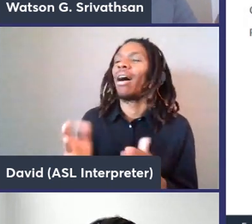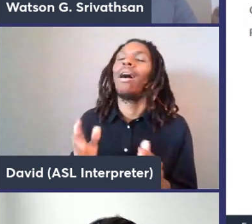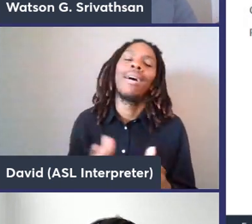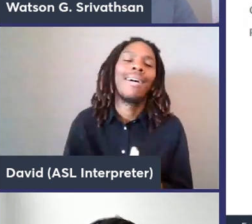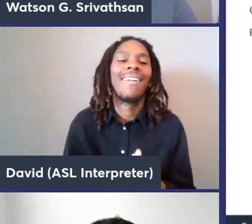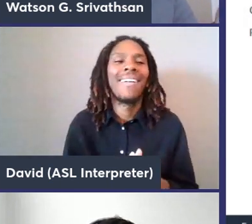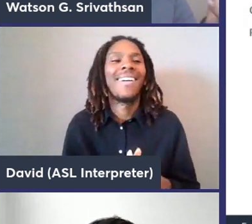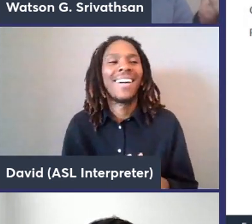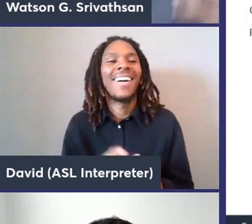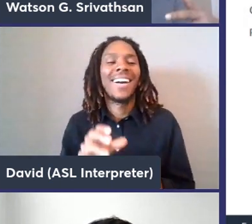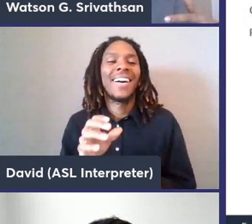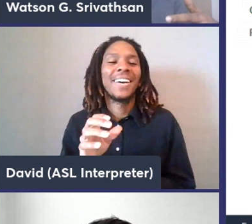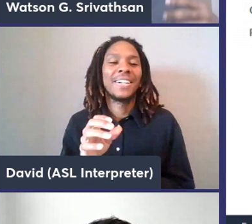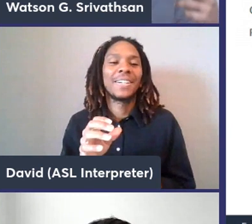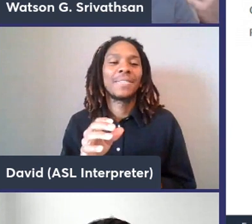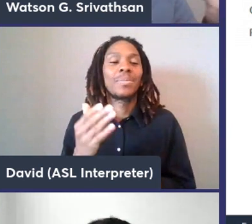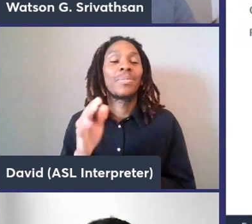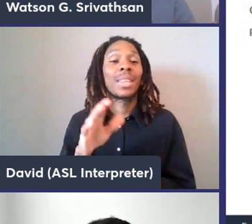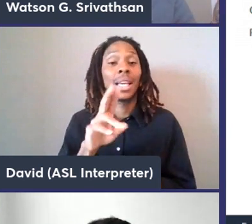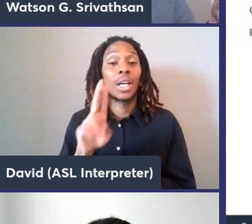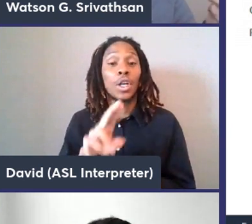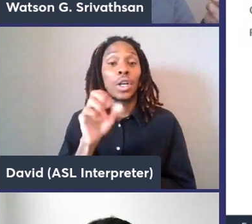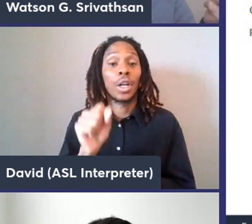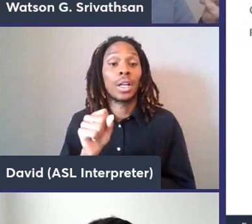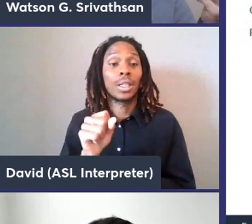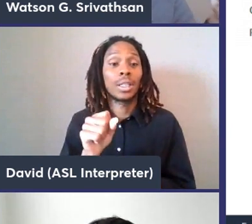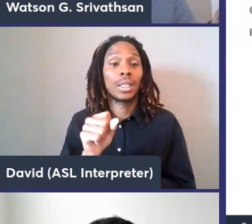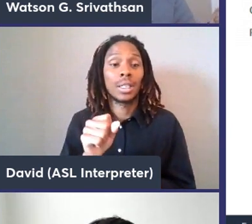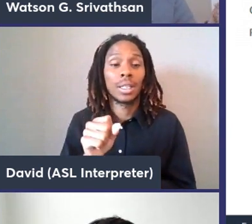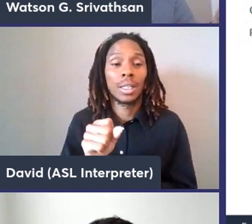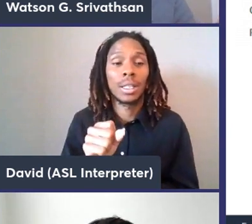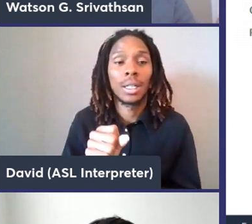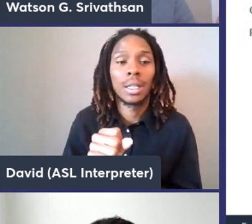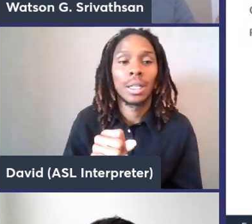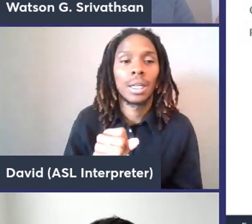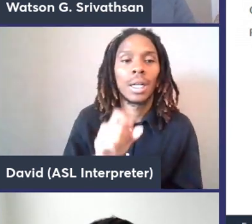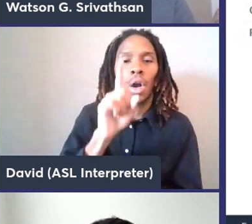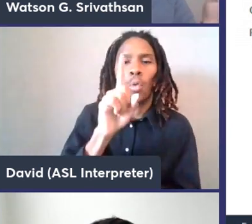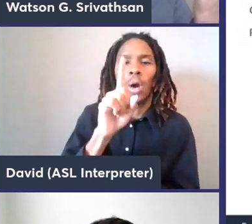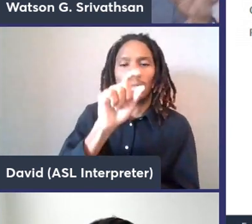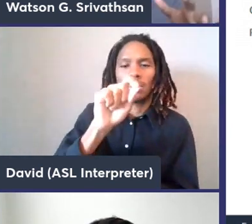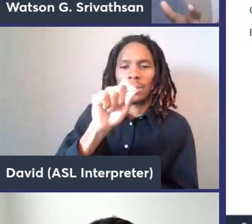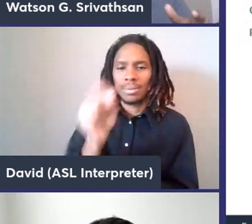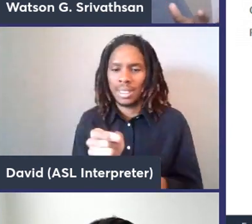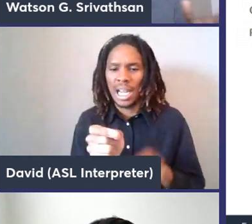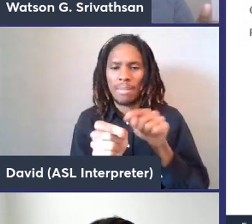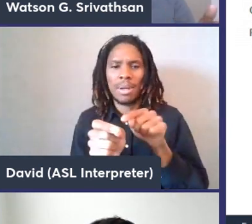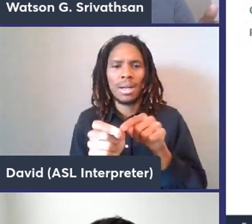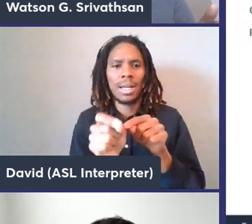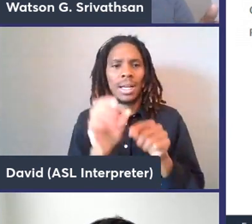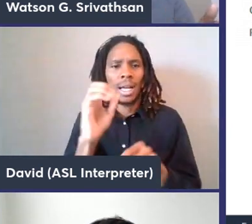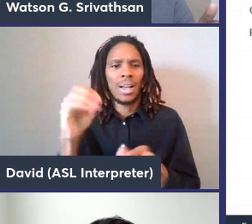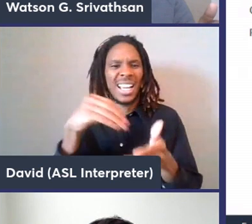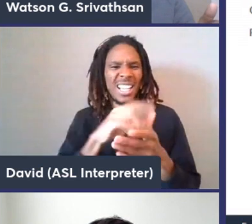In the US, the comma is the thousand separator, and in Europe, the full shop is the thousand separator,